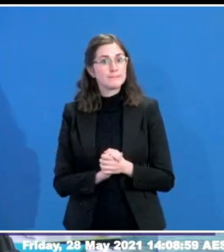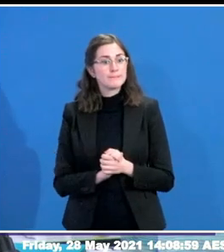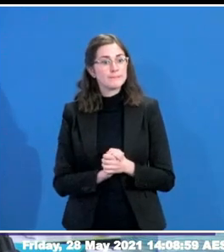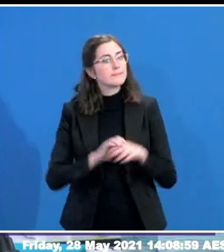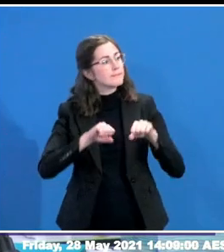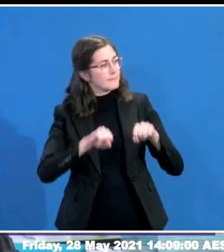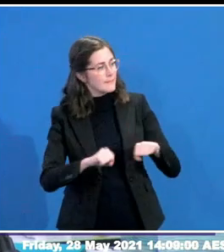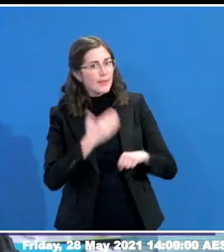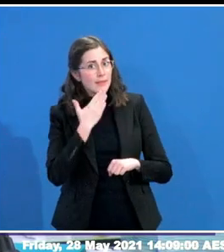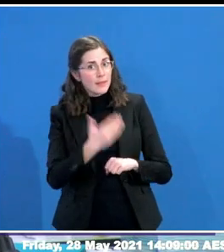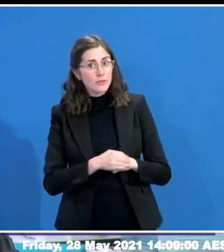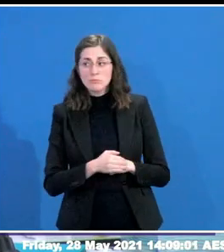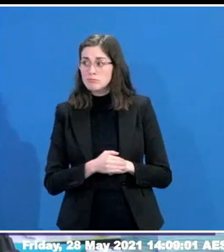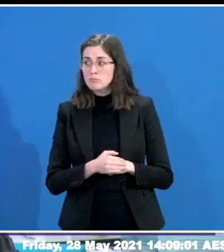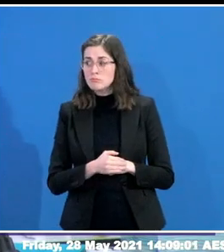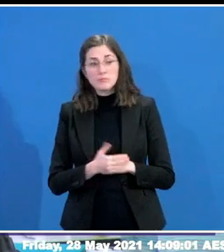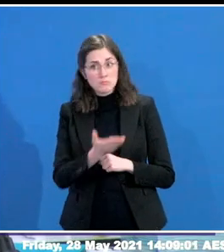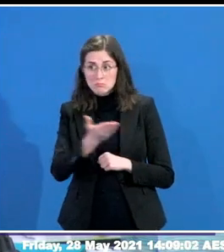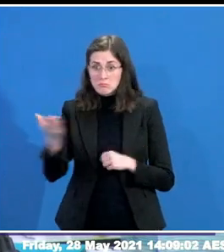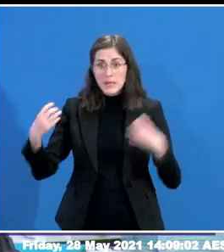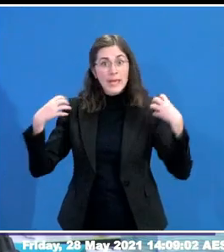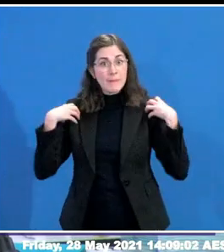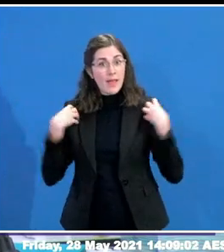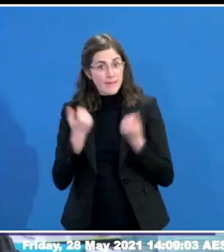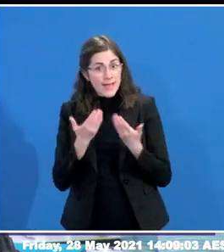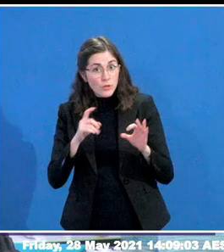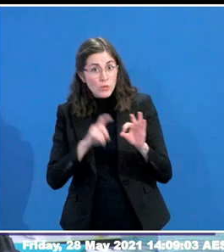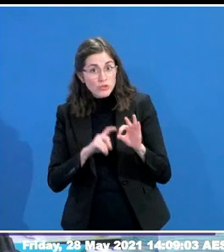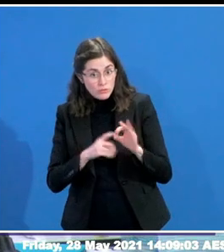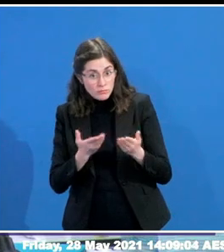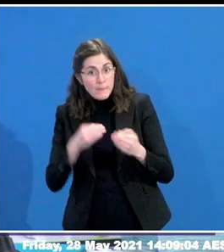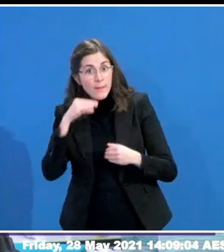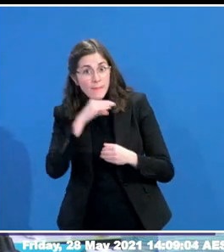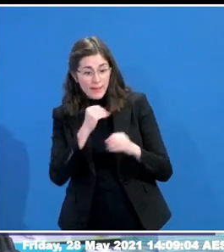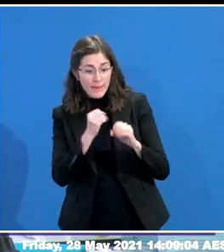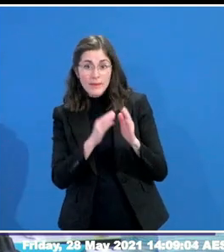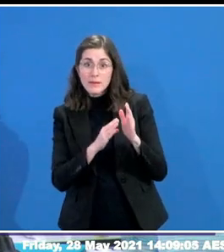I will ask the other Commissioners if they have any questions. Commissioner Galbally?